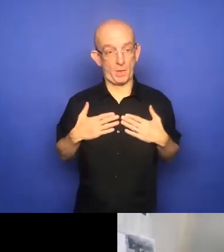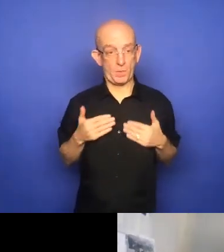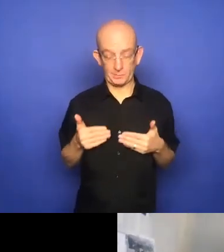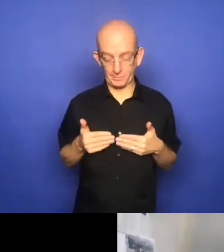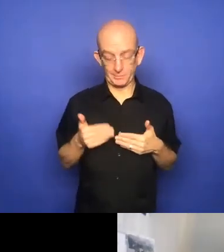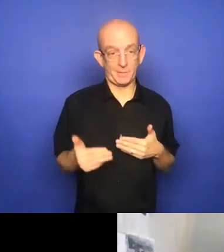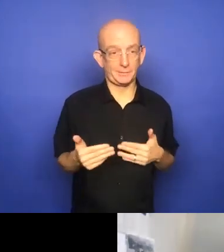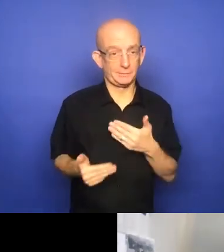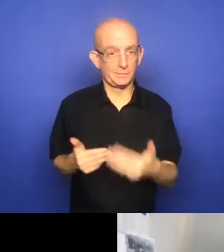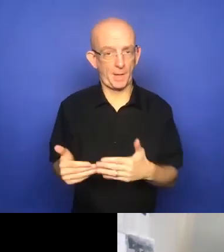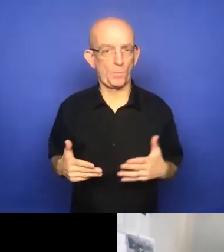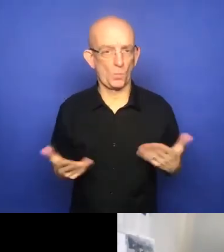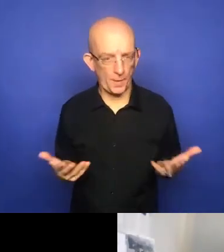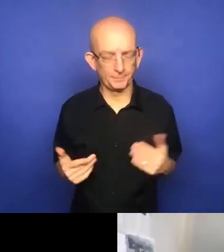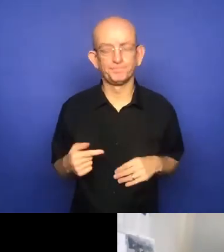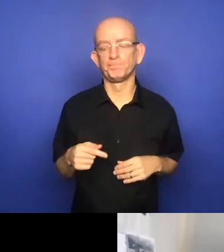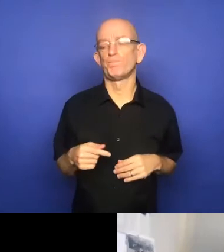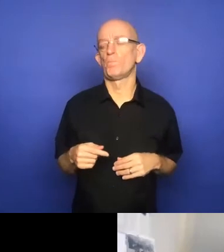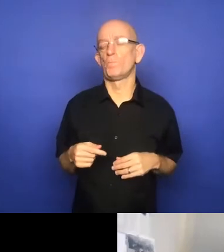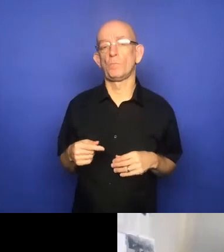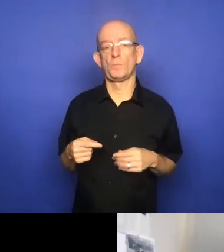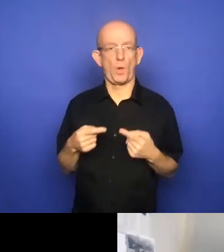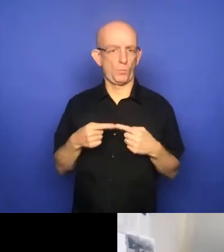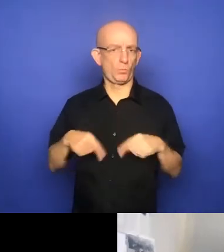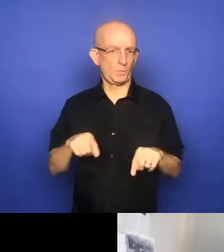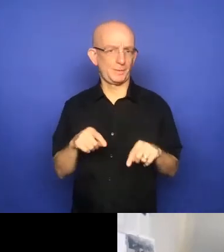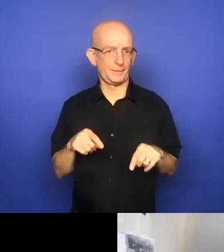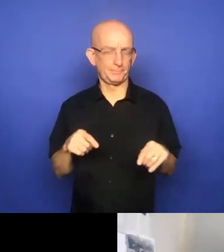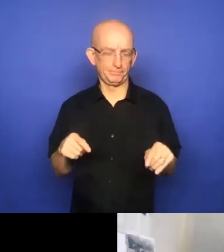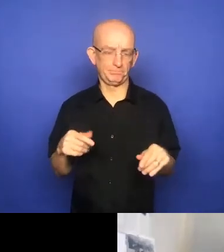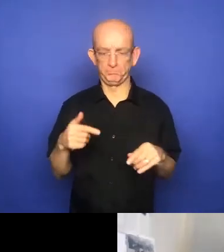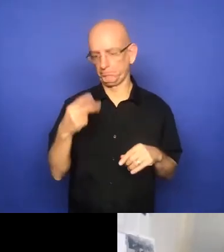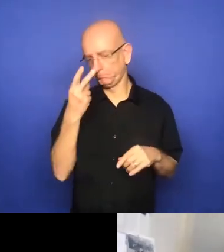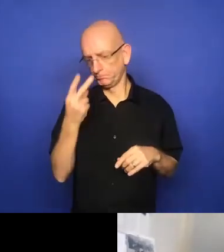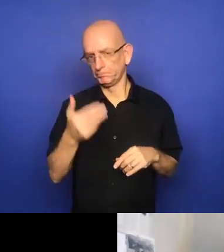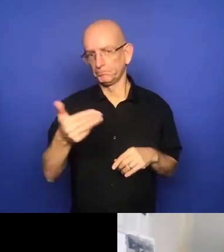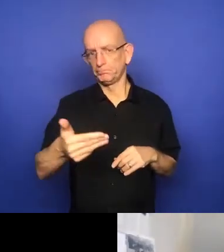our next steps, we are actually going into gather